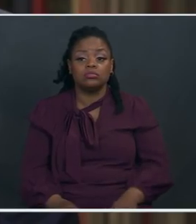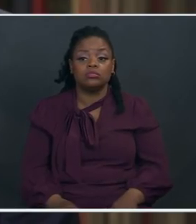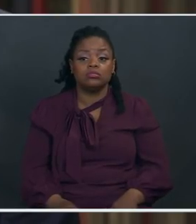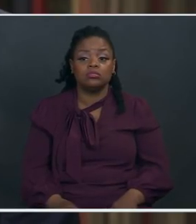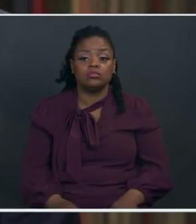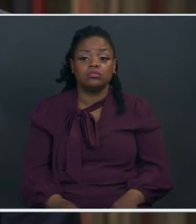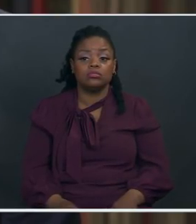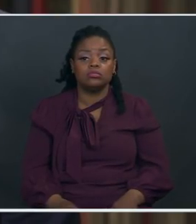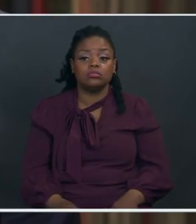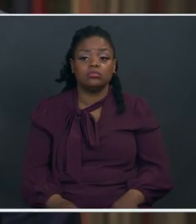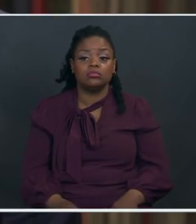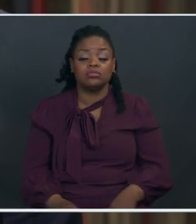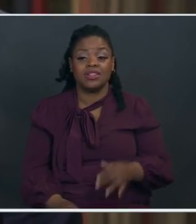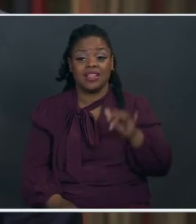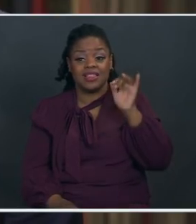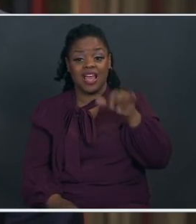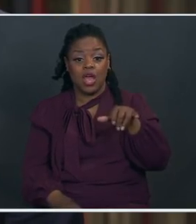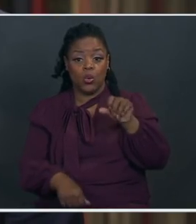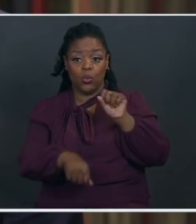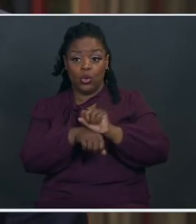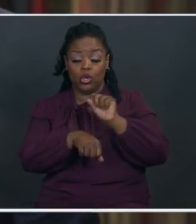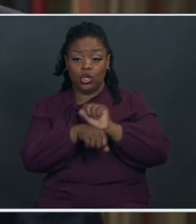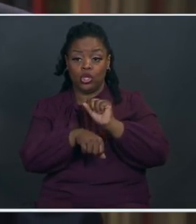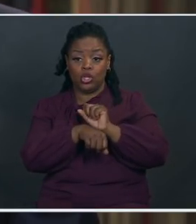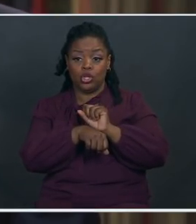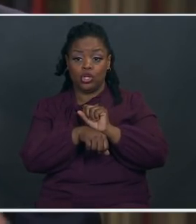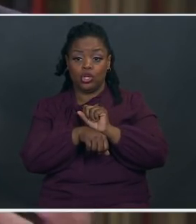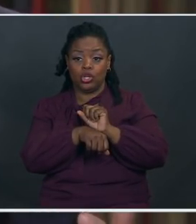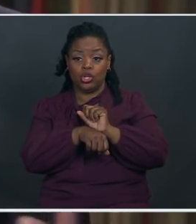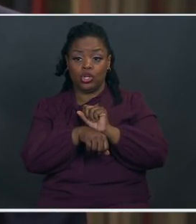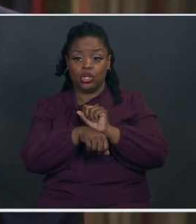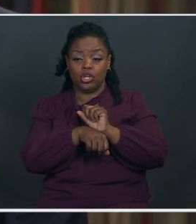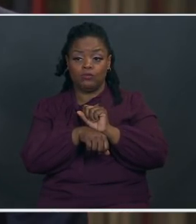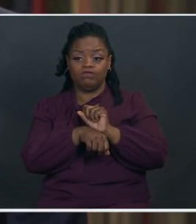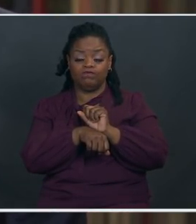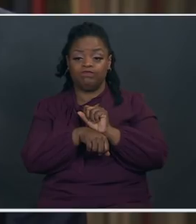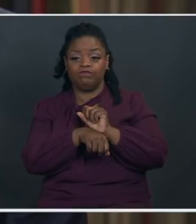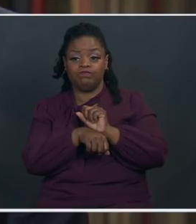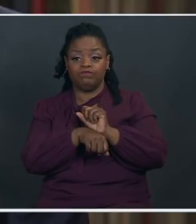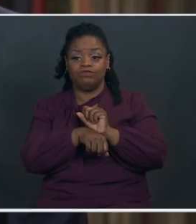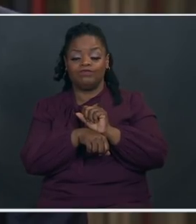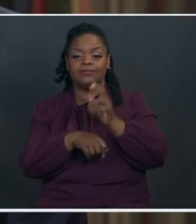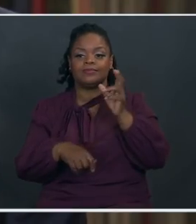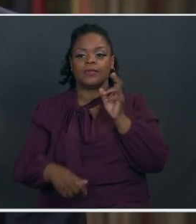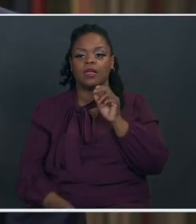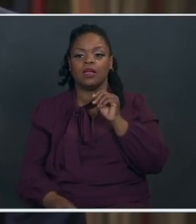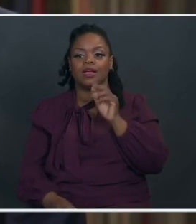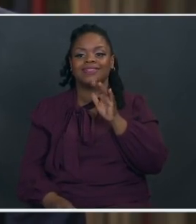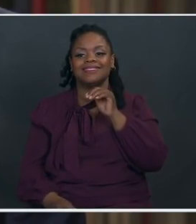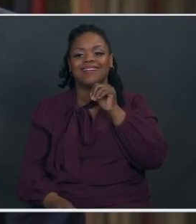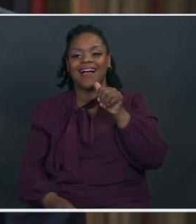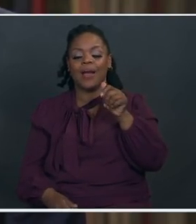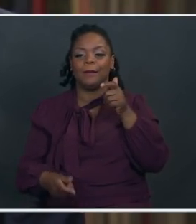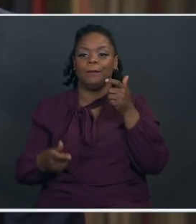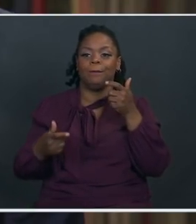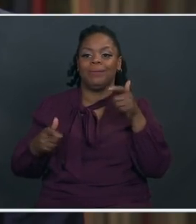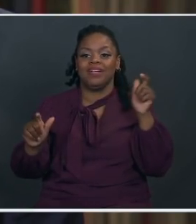is not about just a big blast goals, but it's about day-to-day execution.